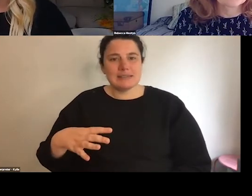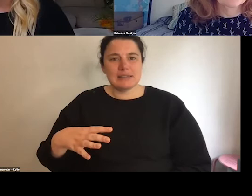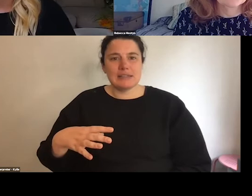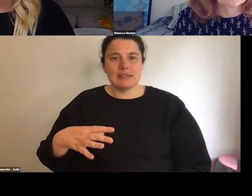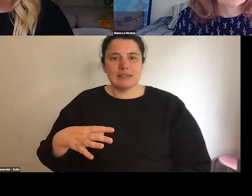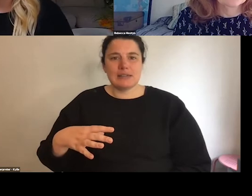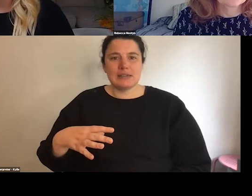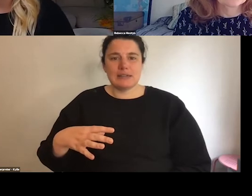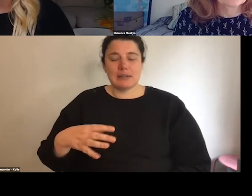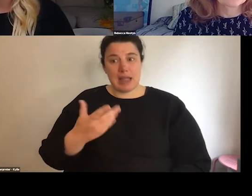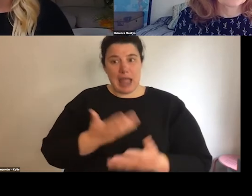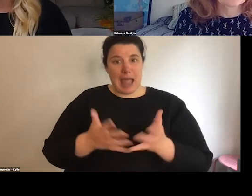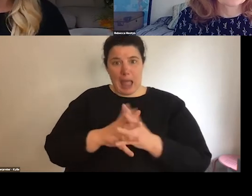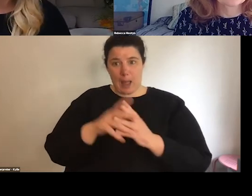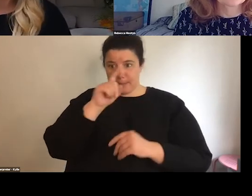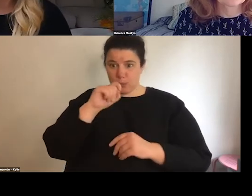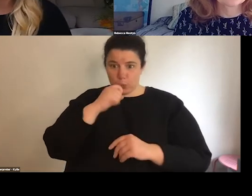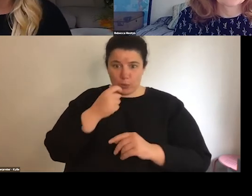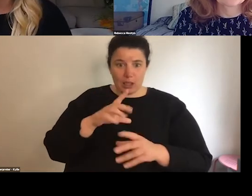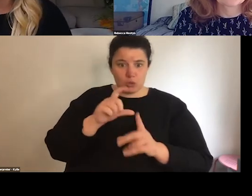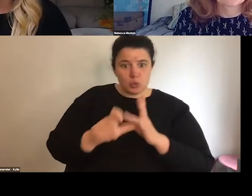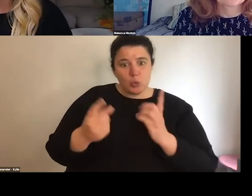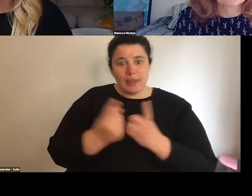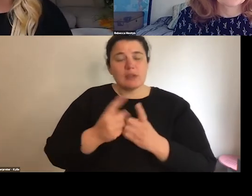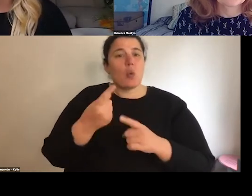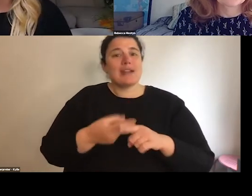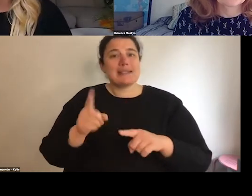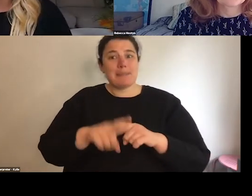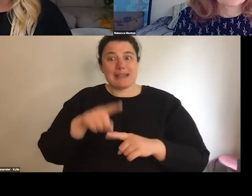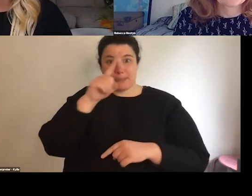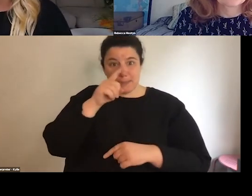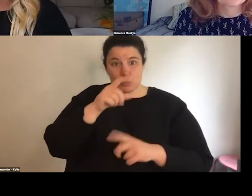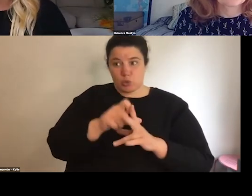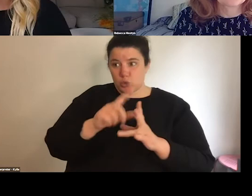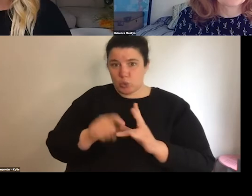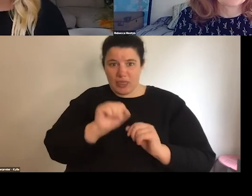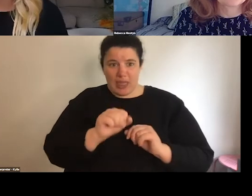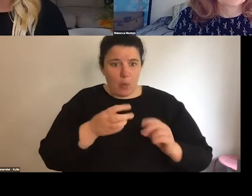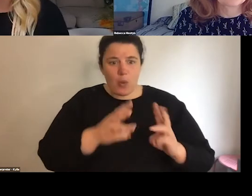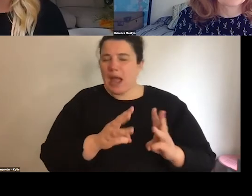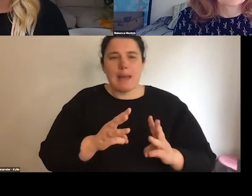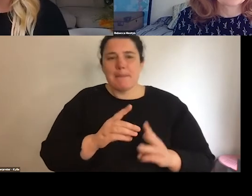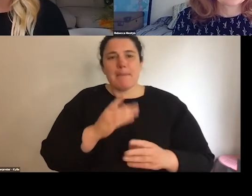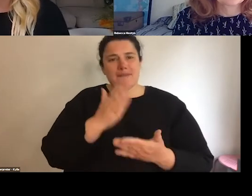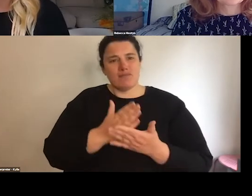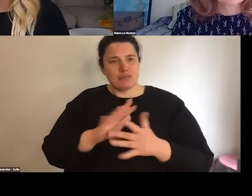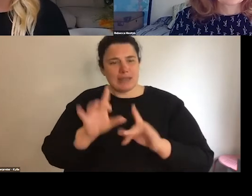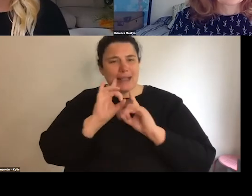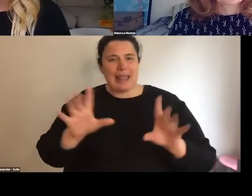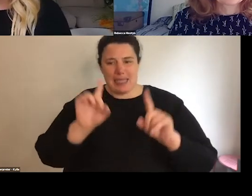with each other or are expecting people to behave in a particular way, but actually being transparent about that at the beginning which,